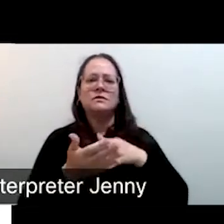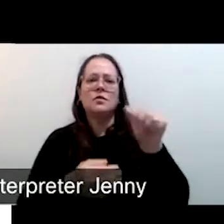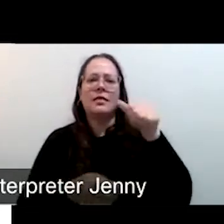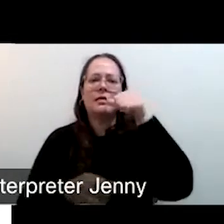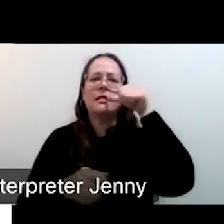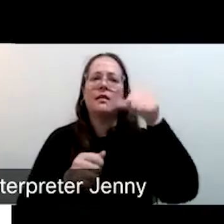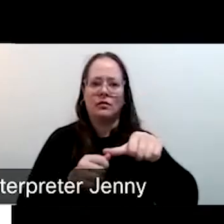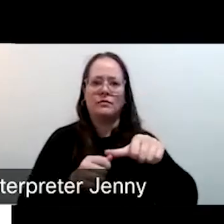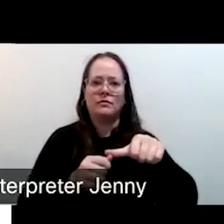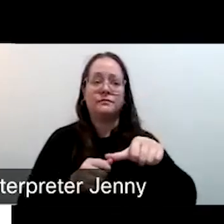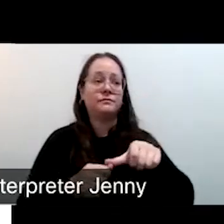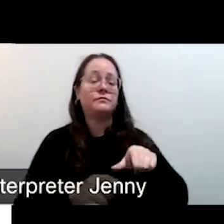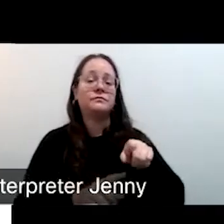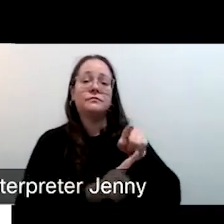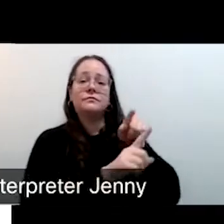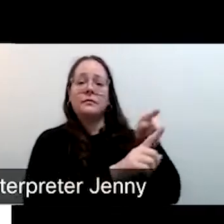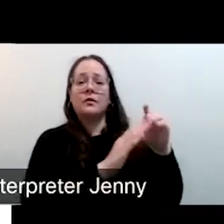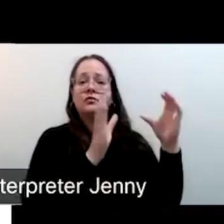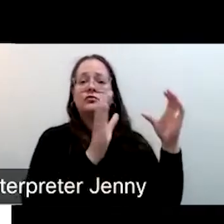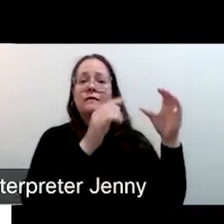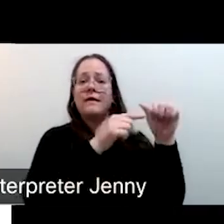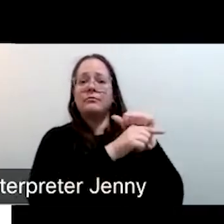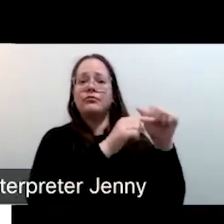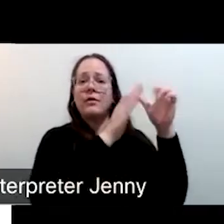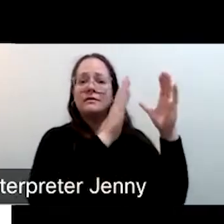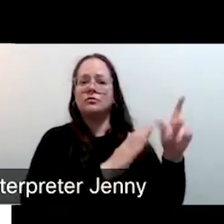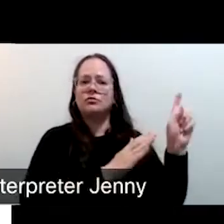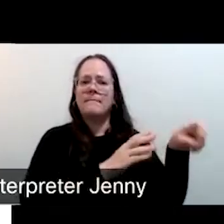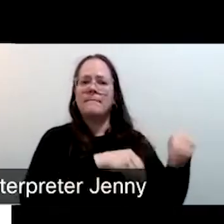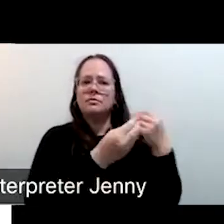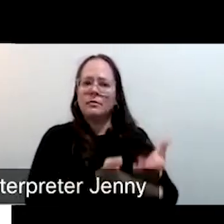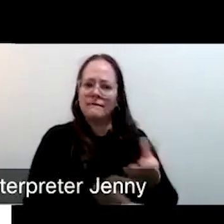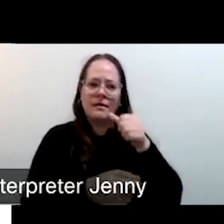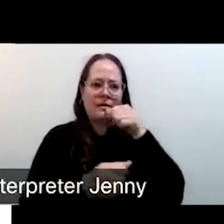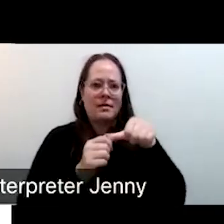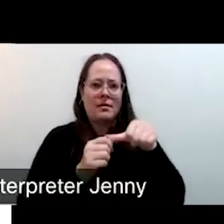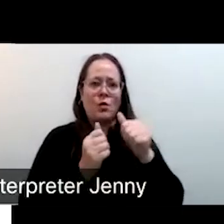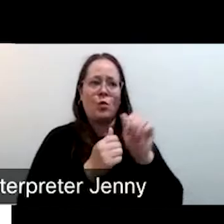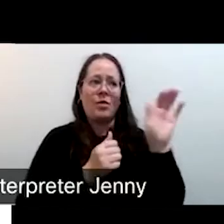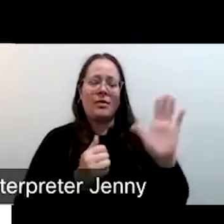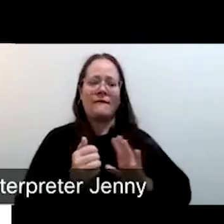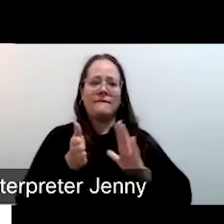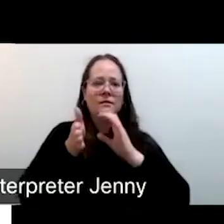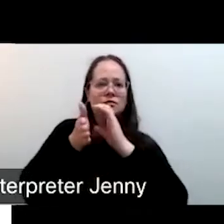A certifying practitioner must provide the Schedule A letter on their official letterhead and sign it.